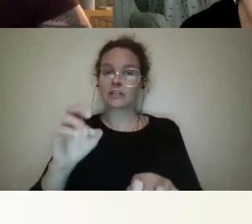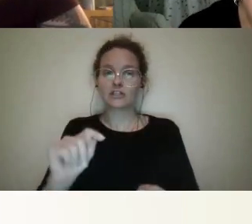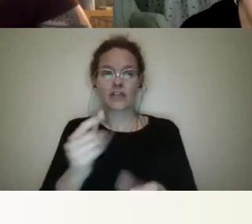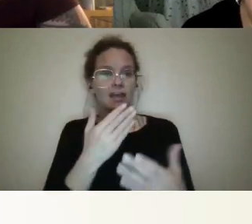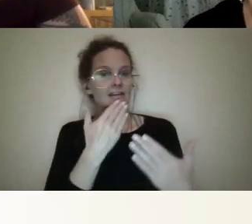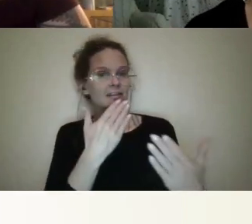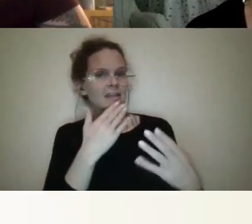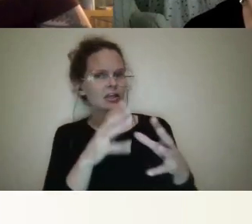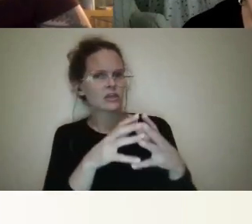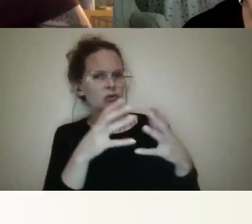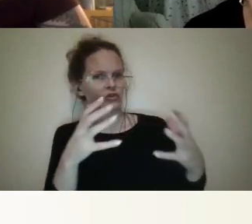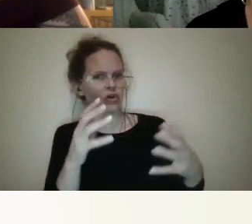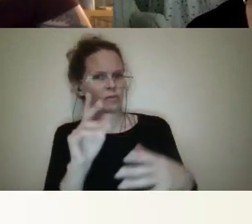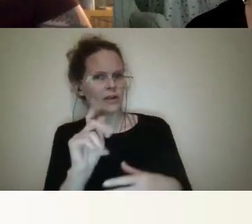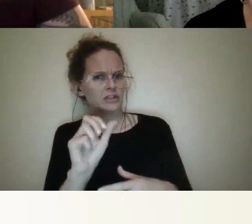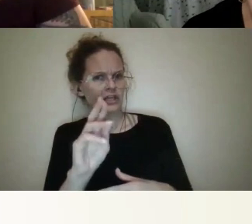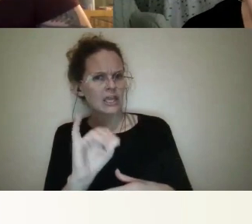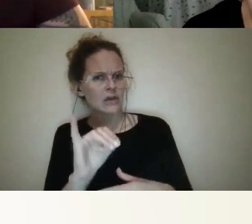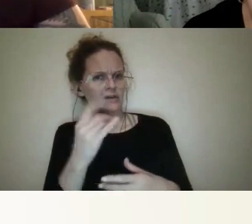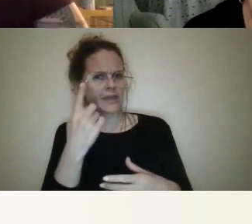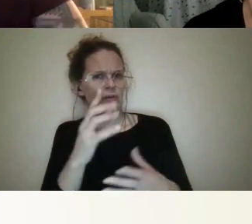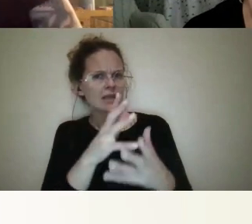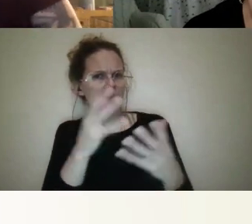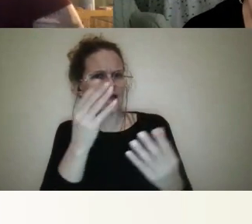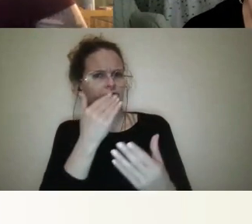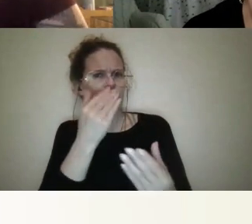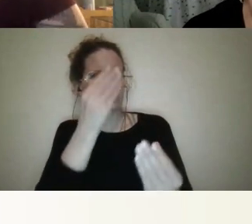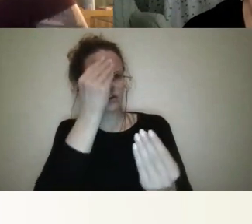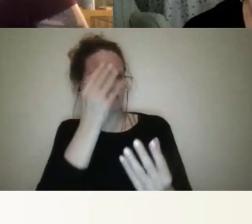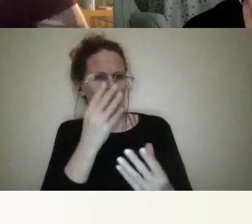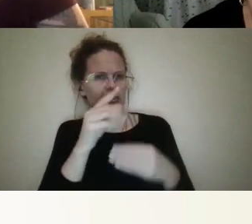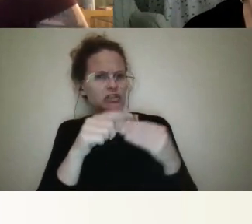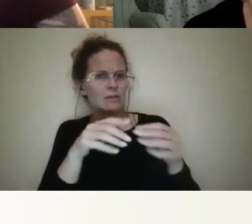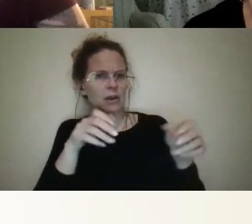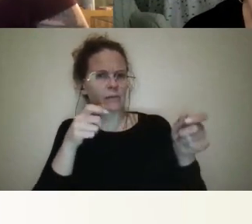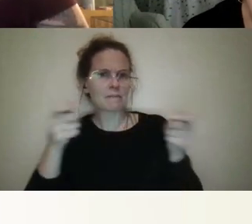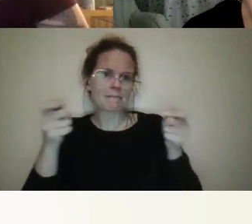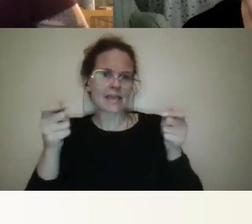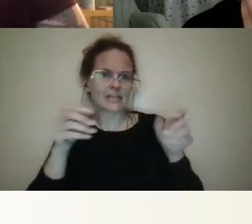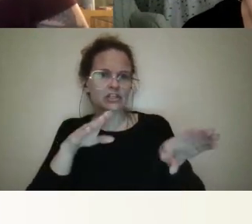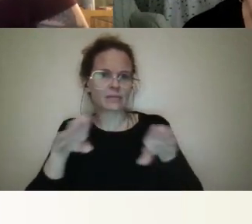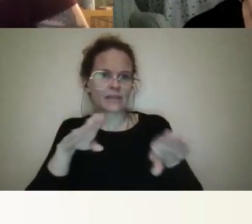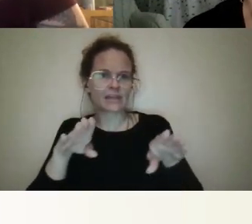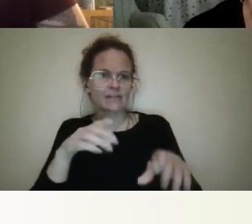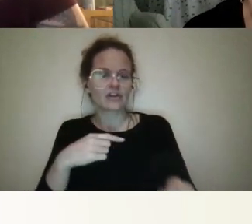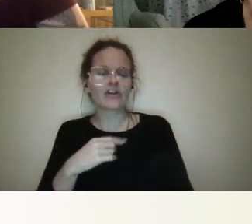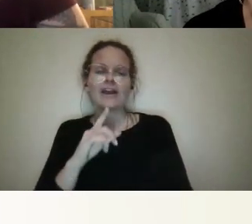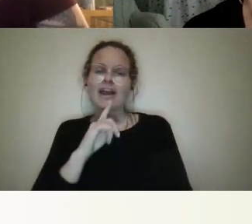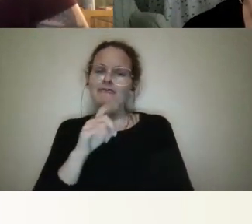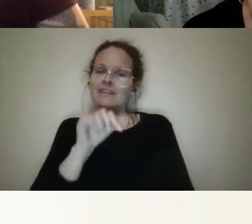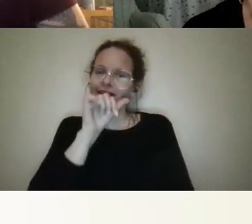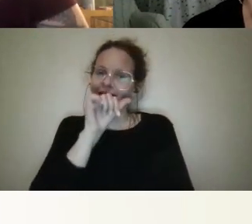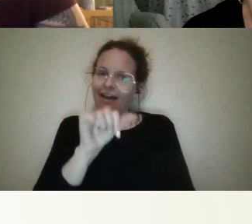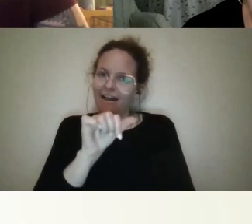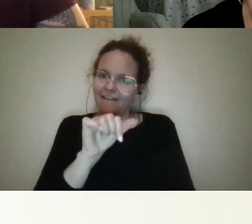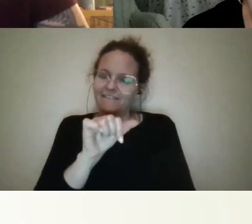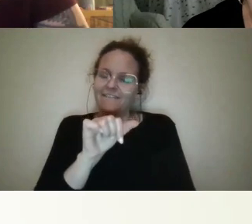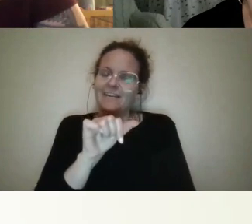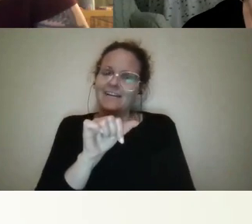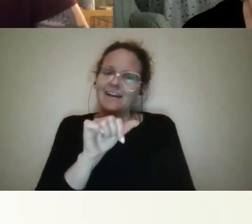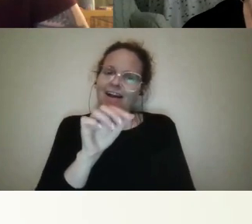for that. That was so much good information about managing behavior. I really love that all behavior